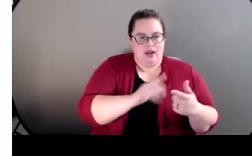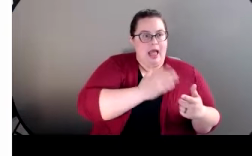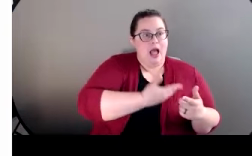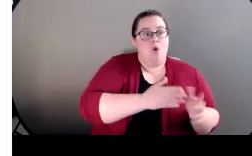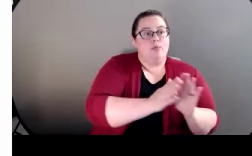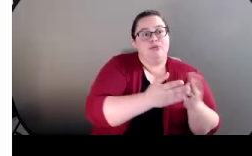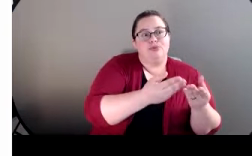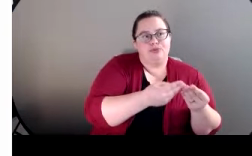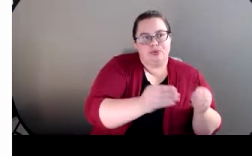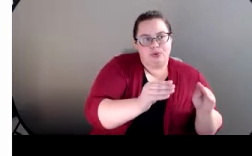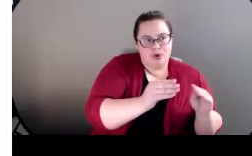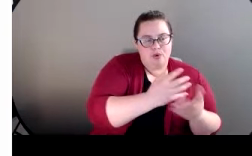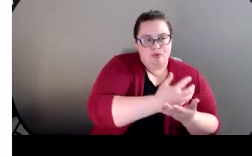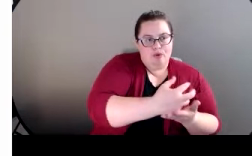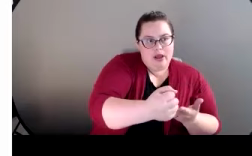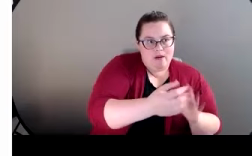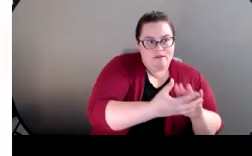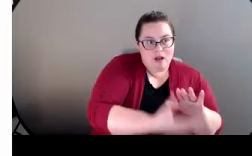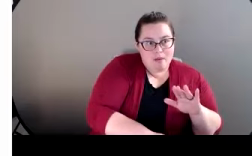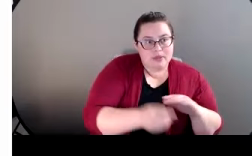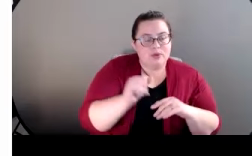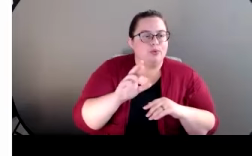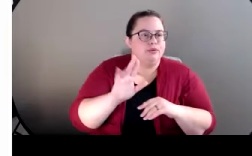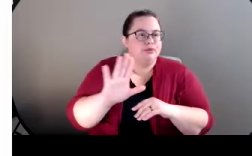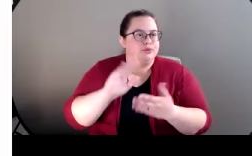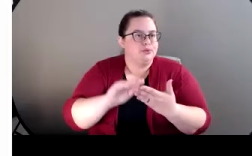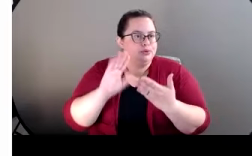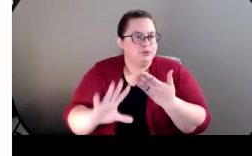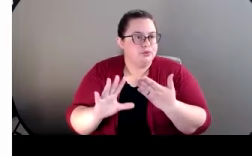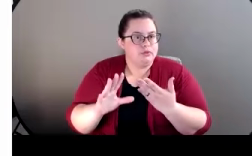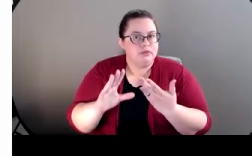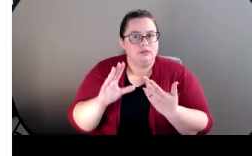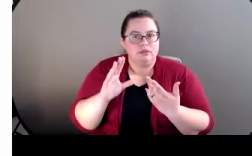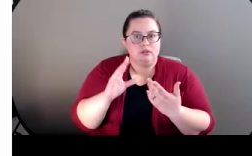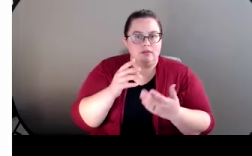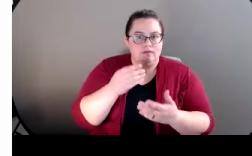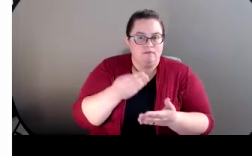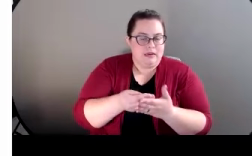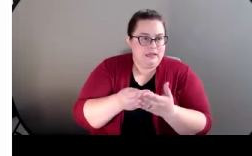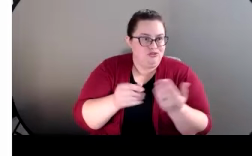your students don't get their financial aid checks for a couple of weeks. You need to start working on chapter one.